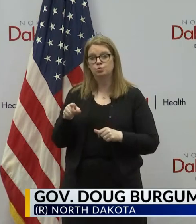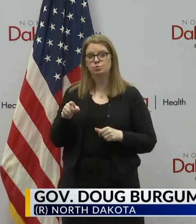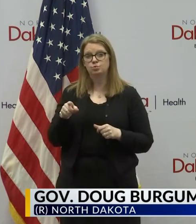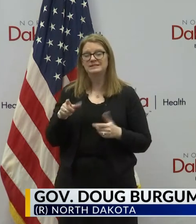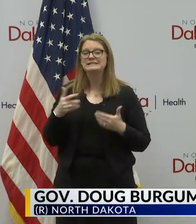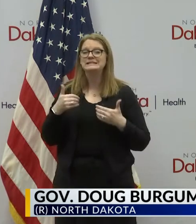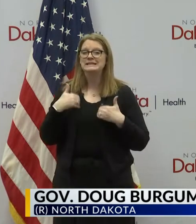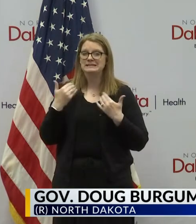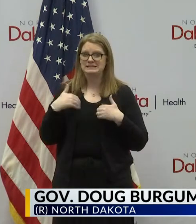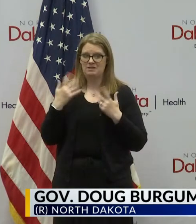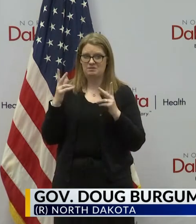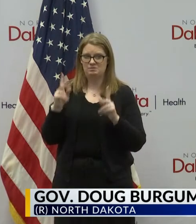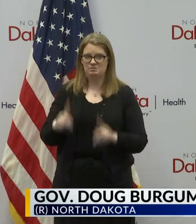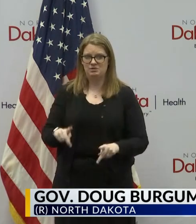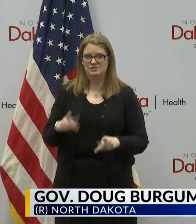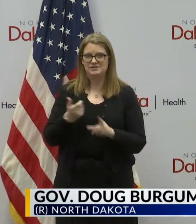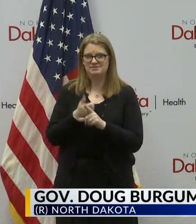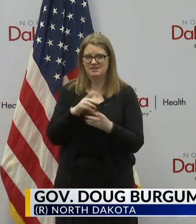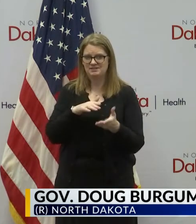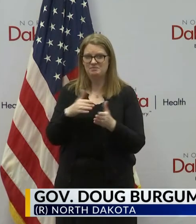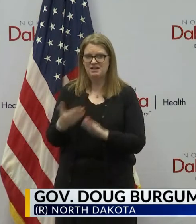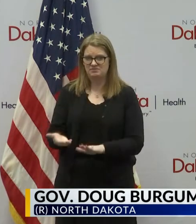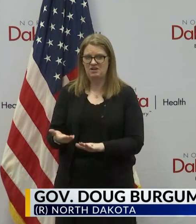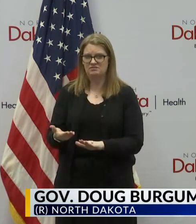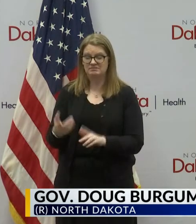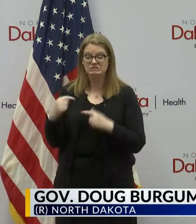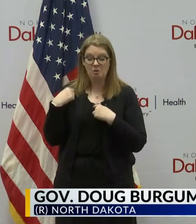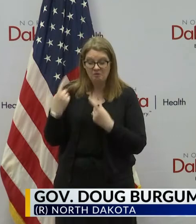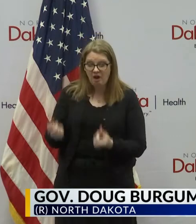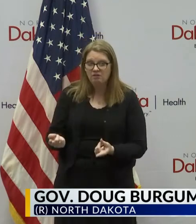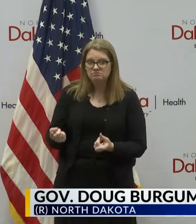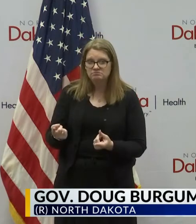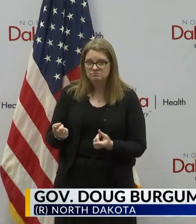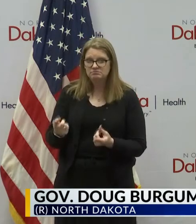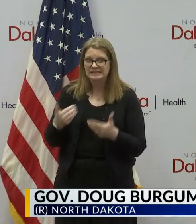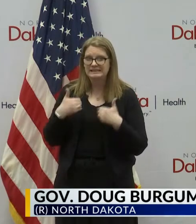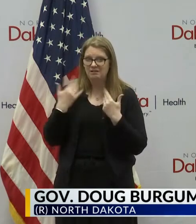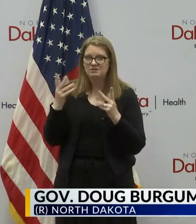UNDERLYING HEALTH CONDITIONS. THIS WOULD BE THE YOUNGEST